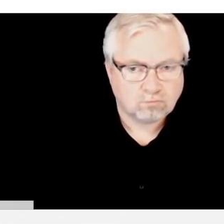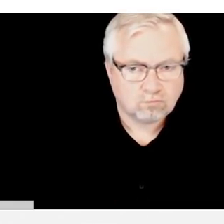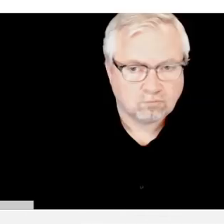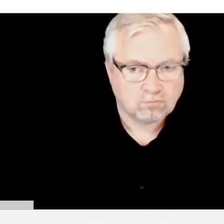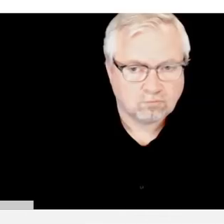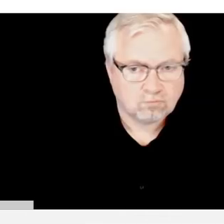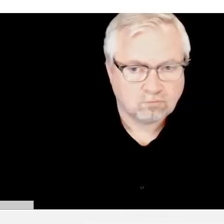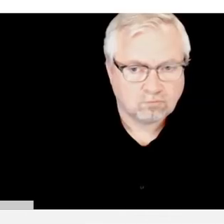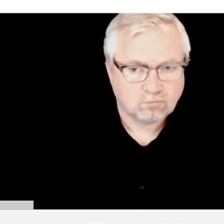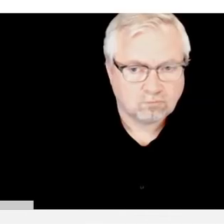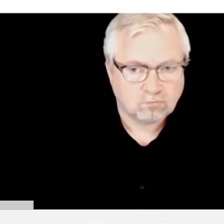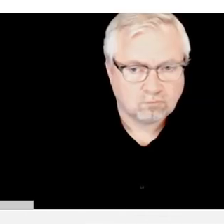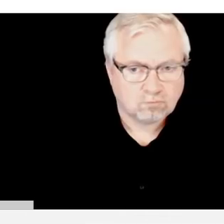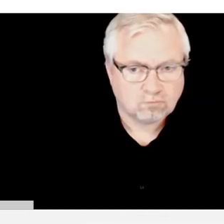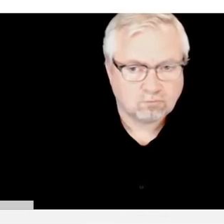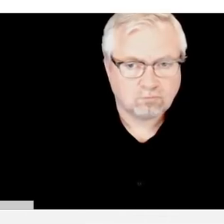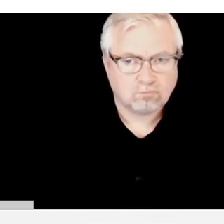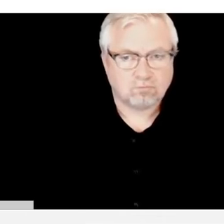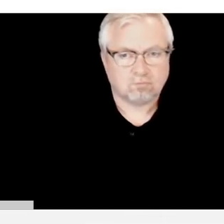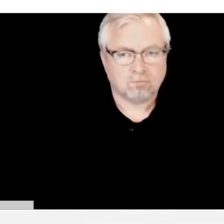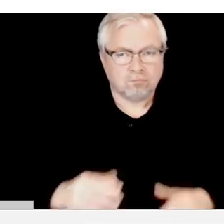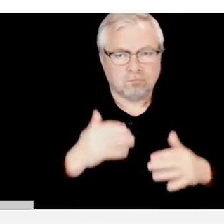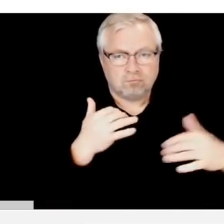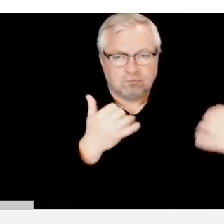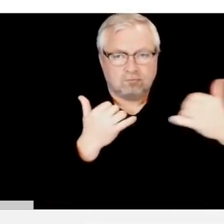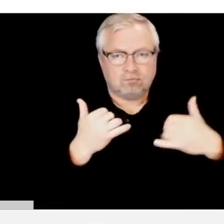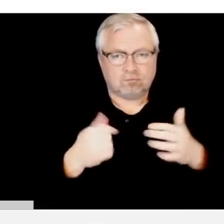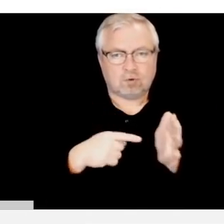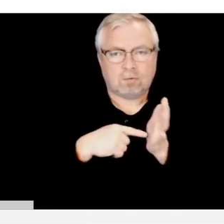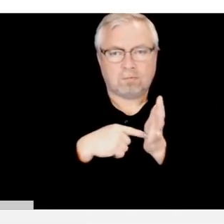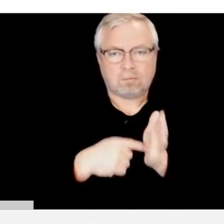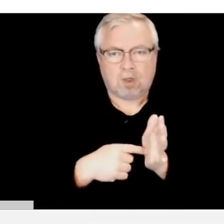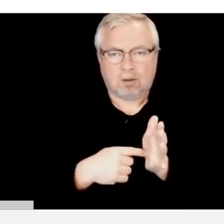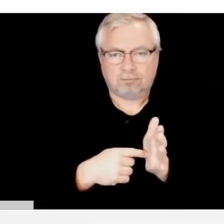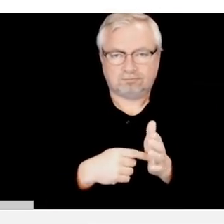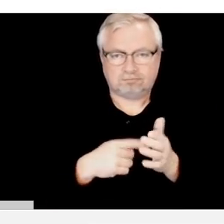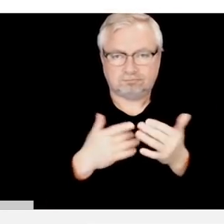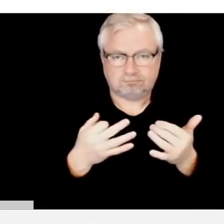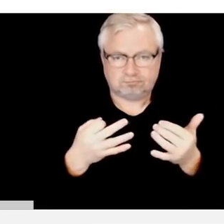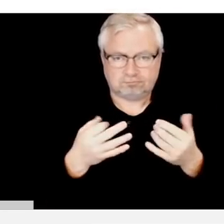It's sort of a special focus in place of the regular briefing today.